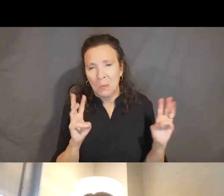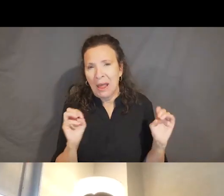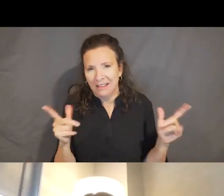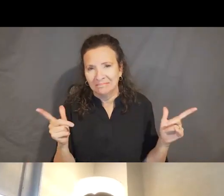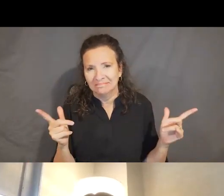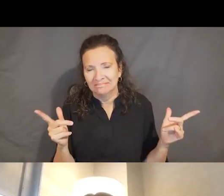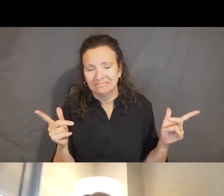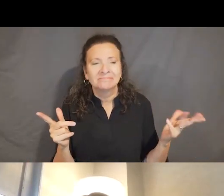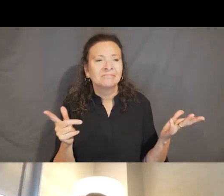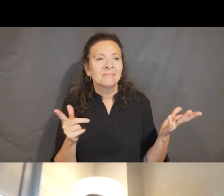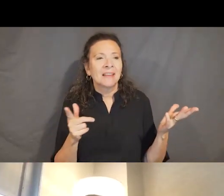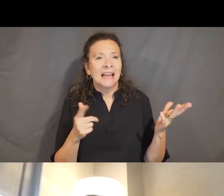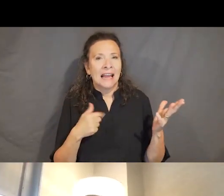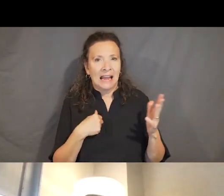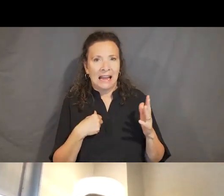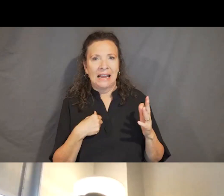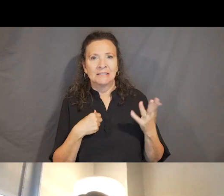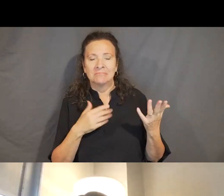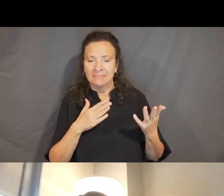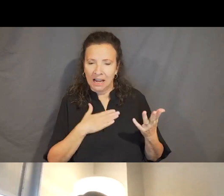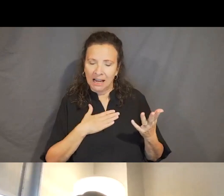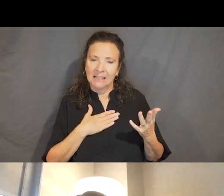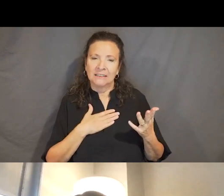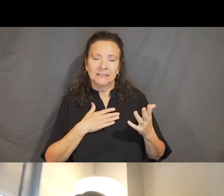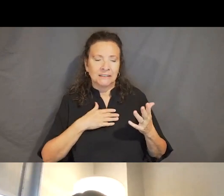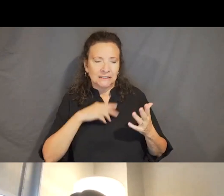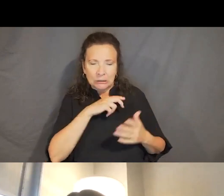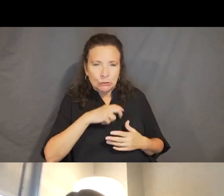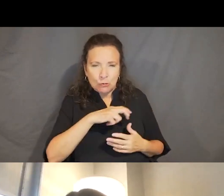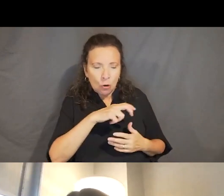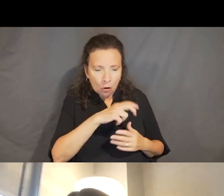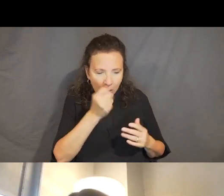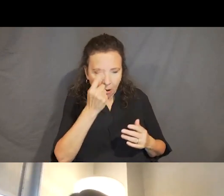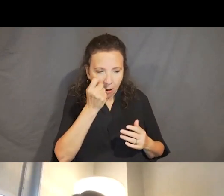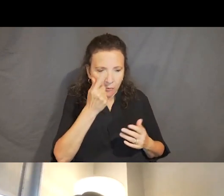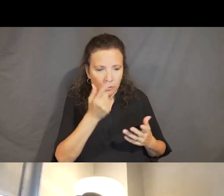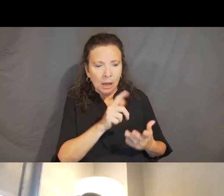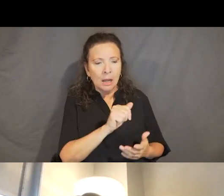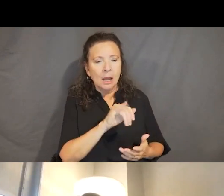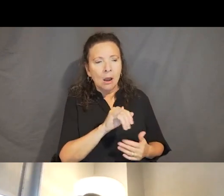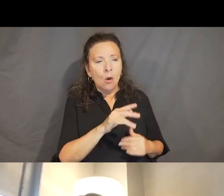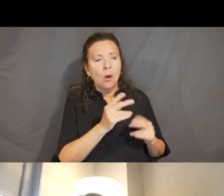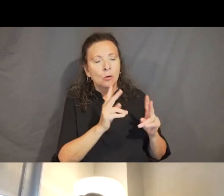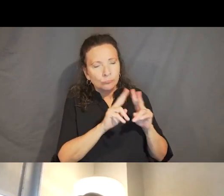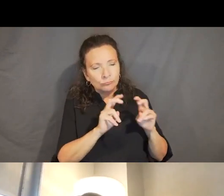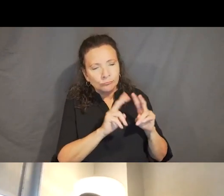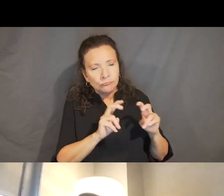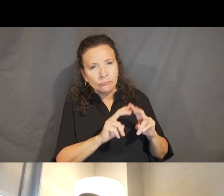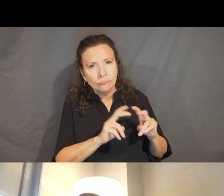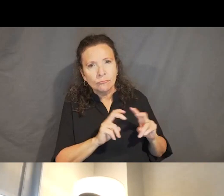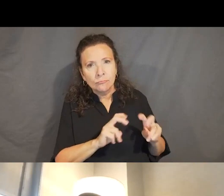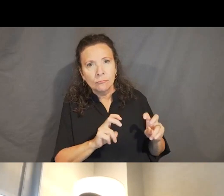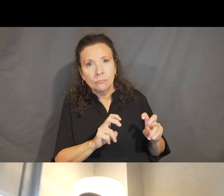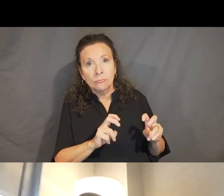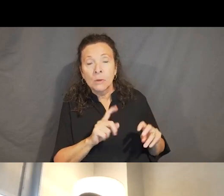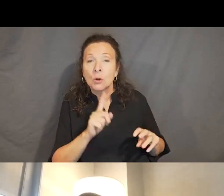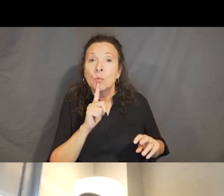as I began my own journey on understanding what AI is, it is really just a computer that